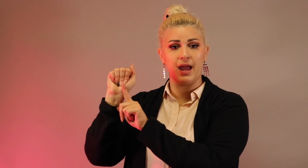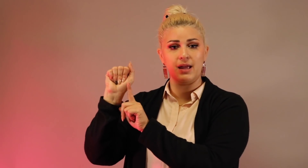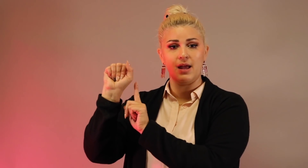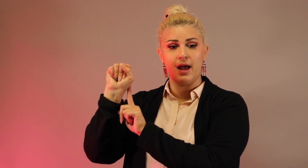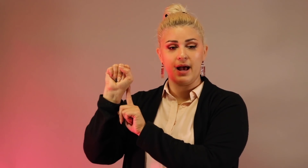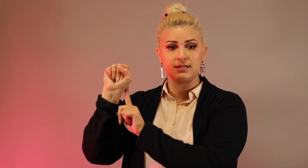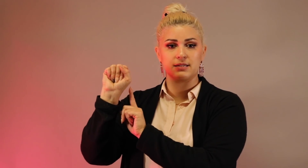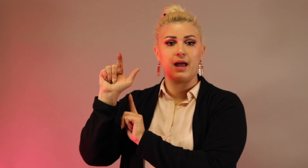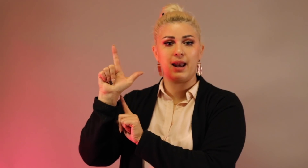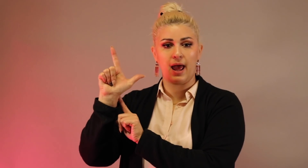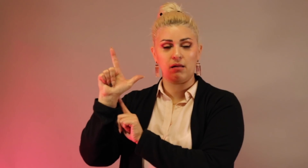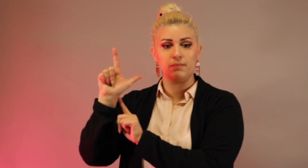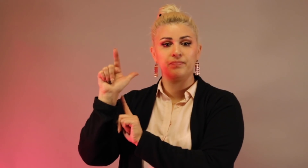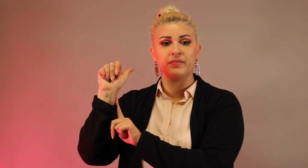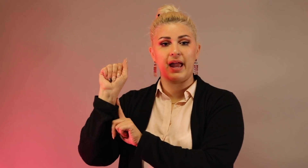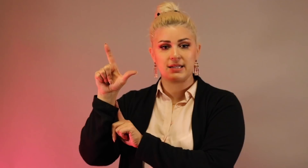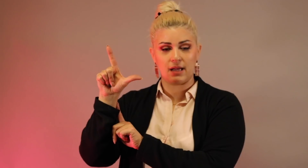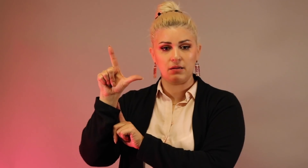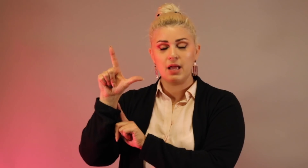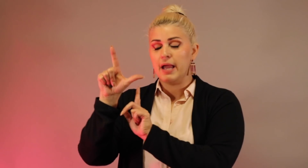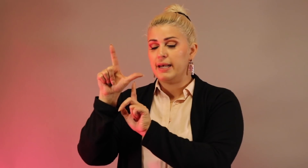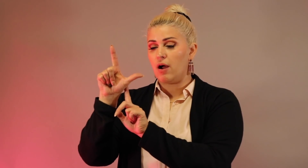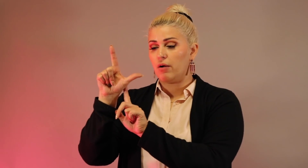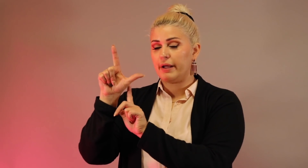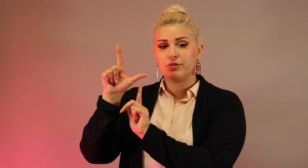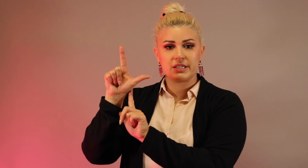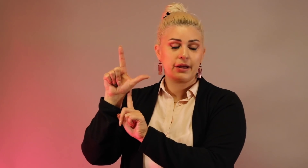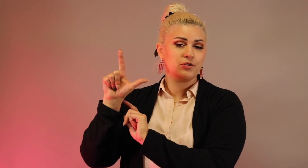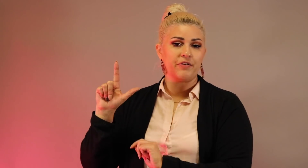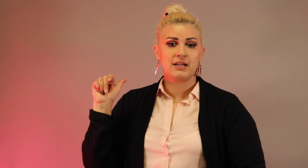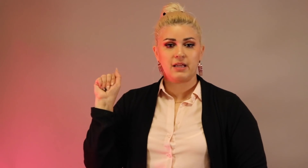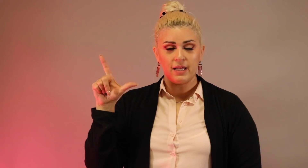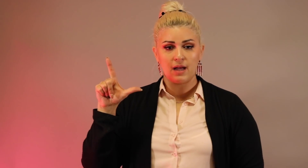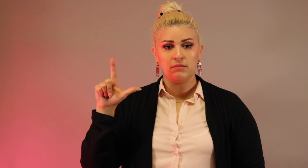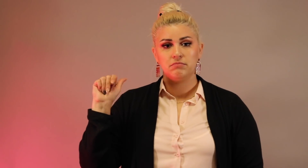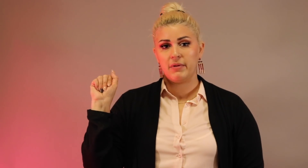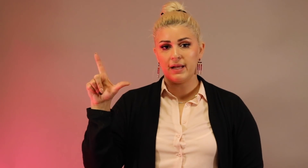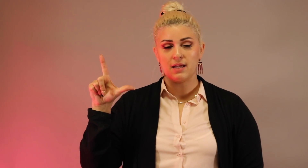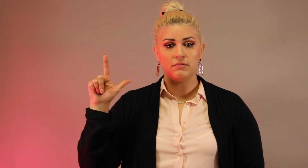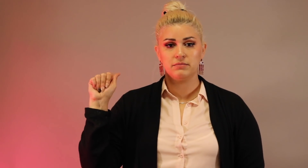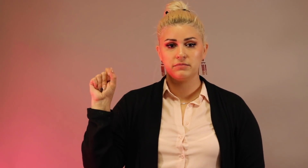A, S, and L, A-S-L. Now you'll see, I do it fast. ASL, ASL.